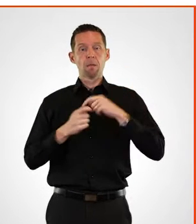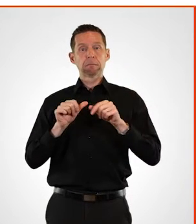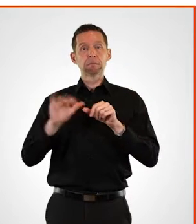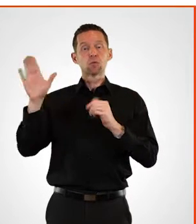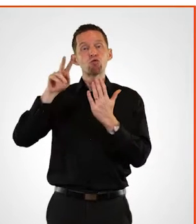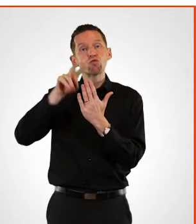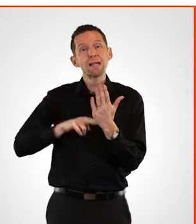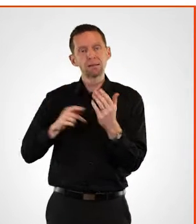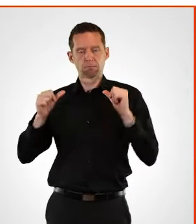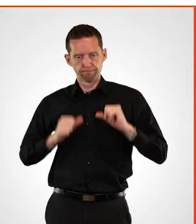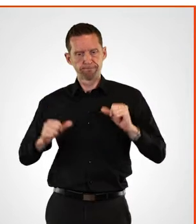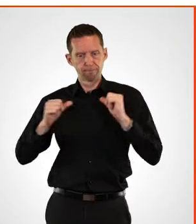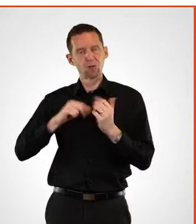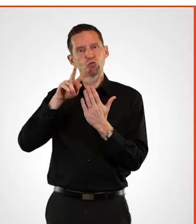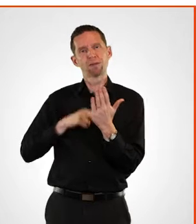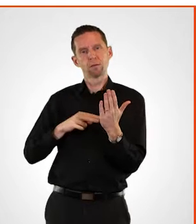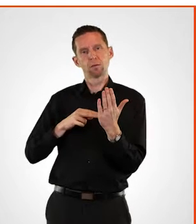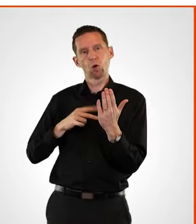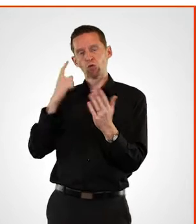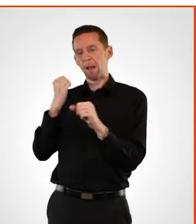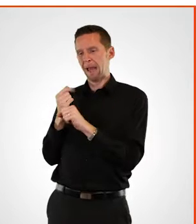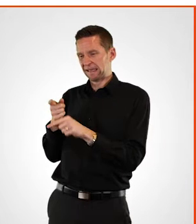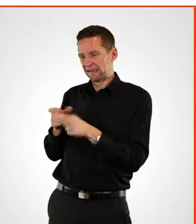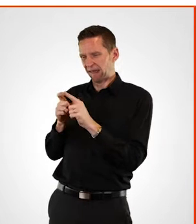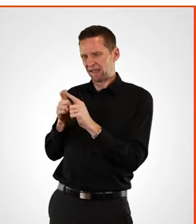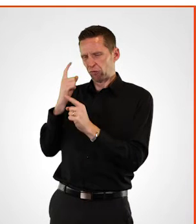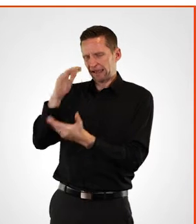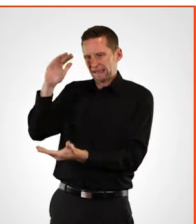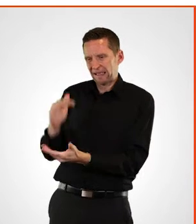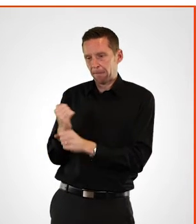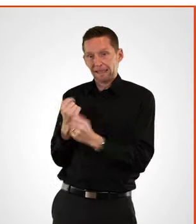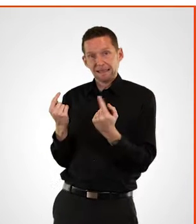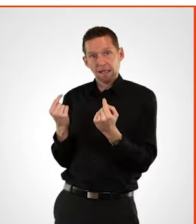So if we can cut down the complexity of it and get the student reading,